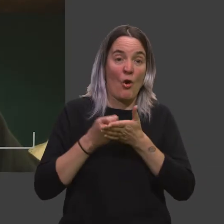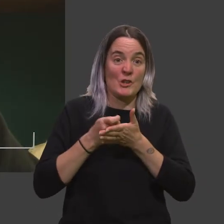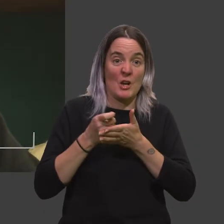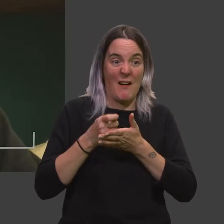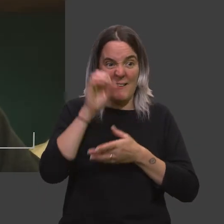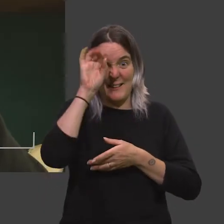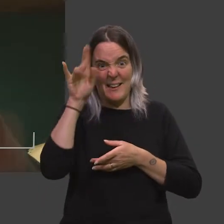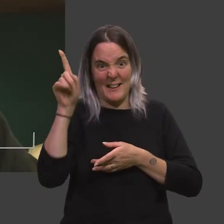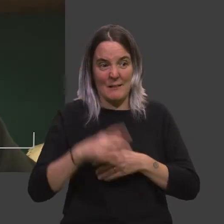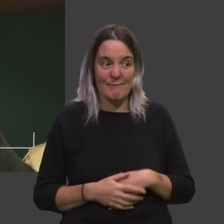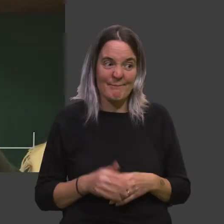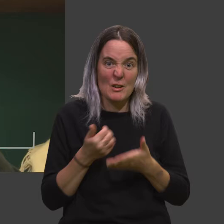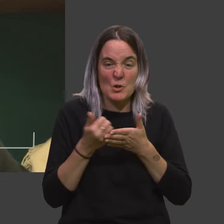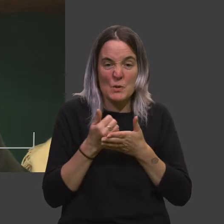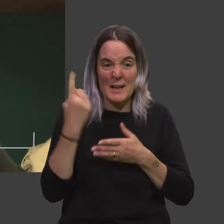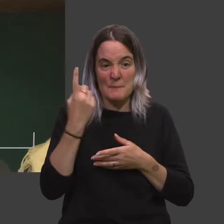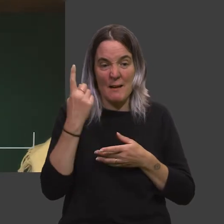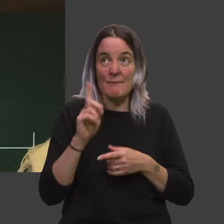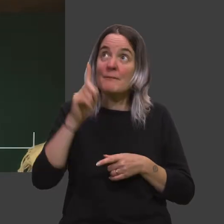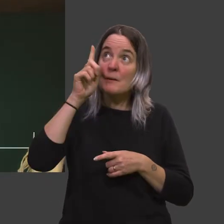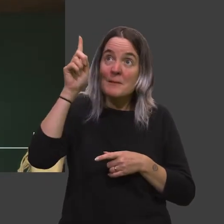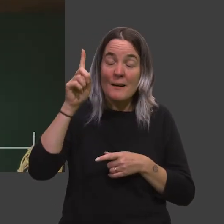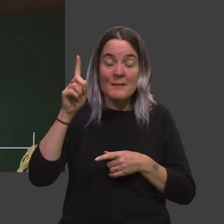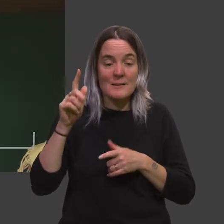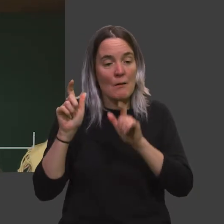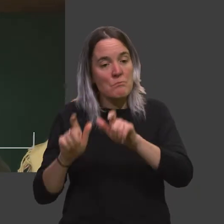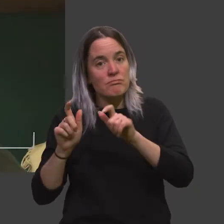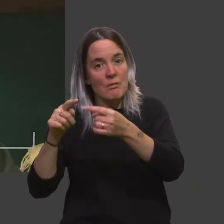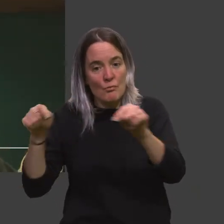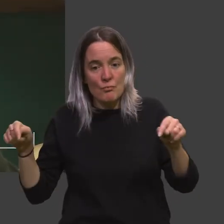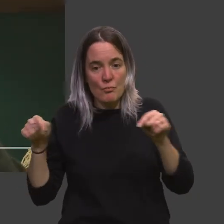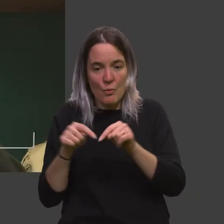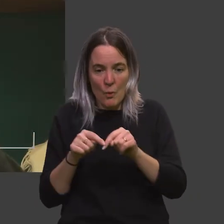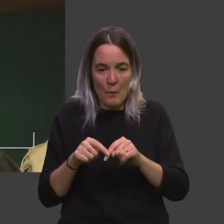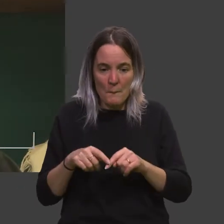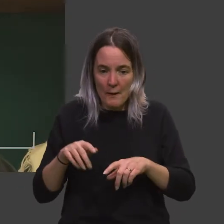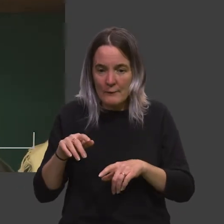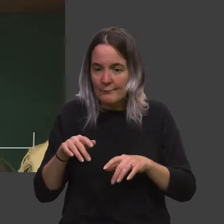Usually he just stays in his room being a whizz kid and minding his business.